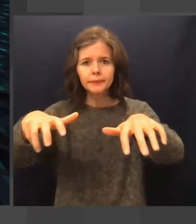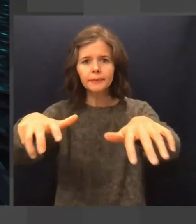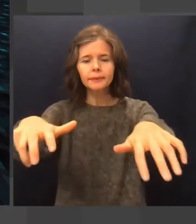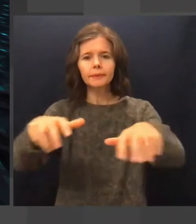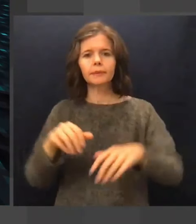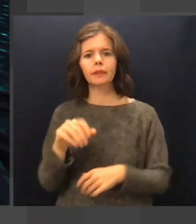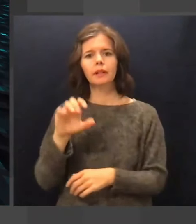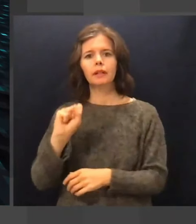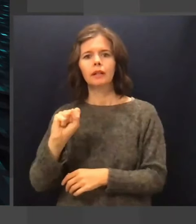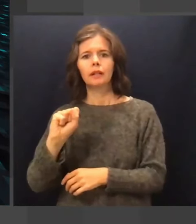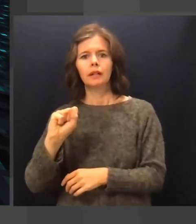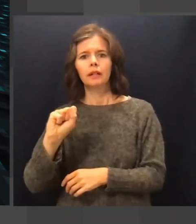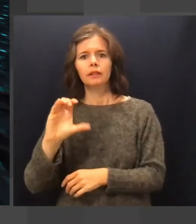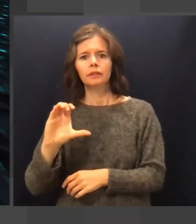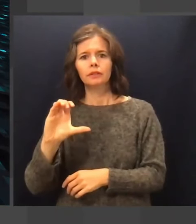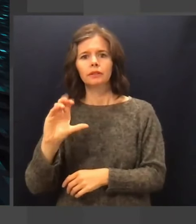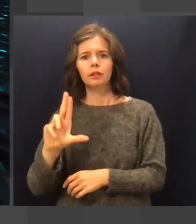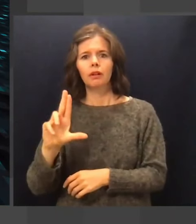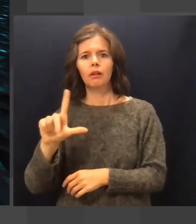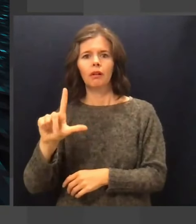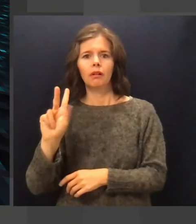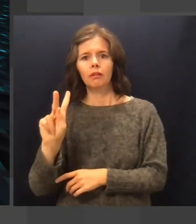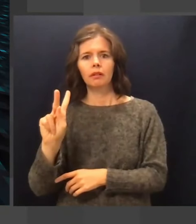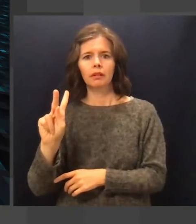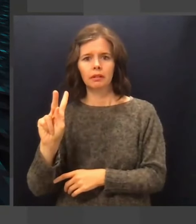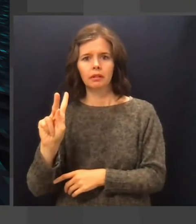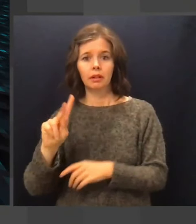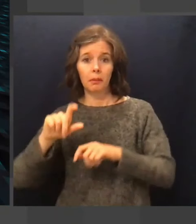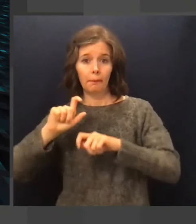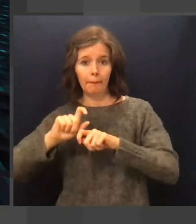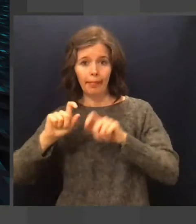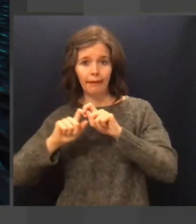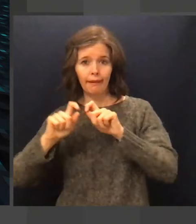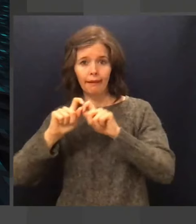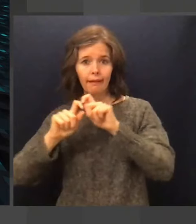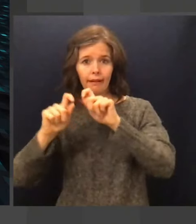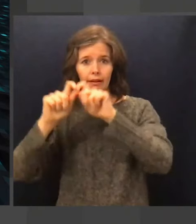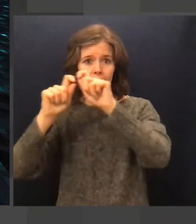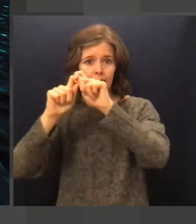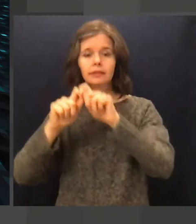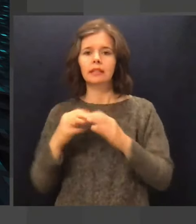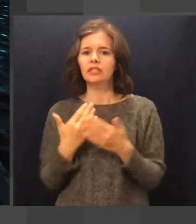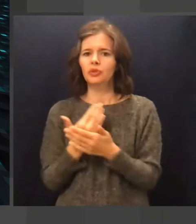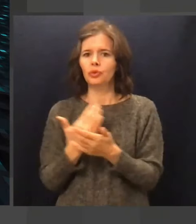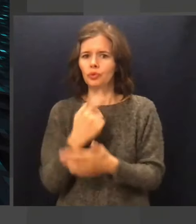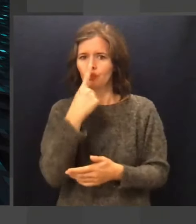AND ONE OF THE BLOCKS IS CALLED THE SCULK SENSOR.